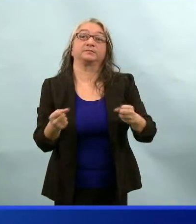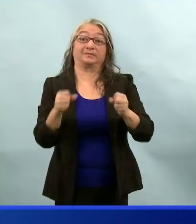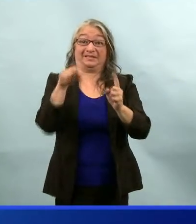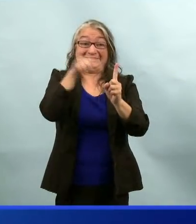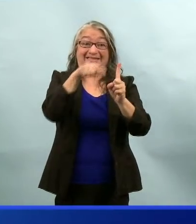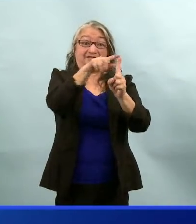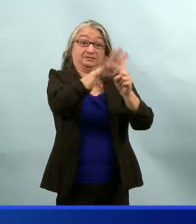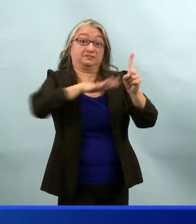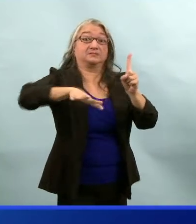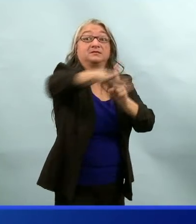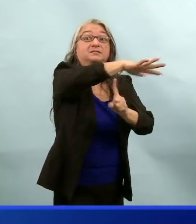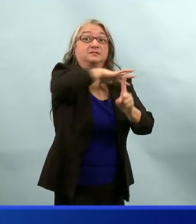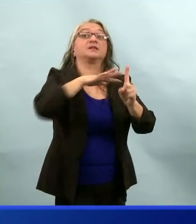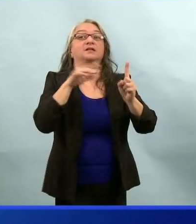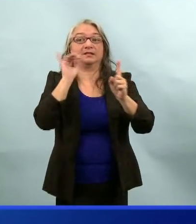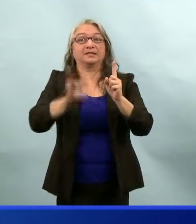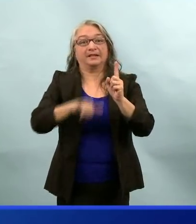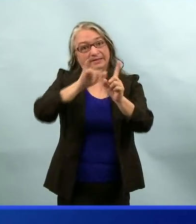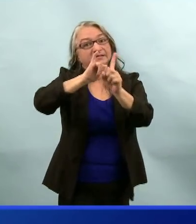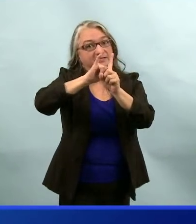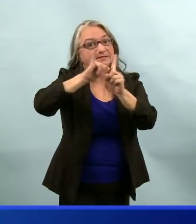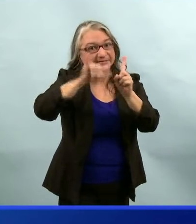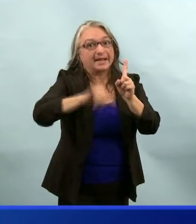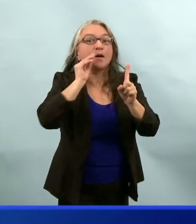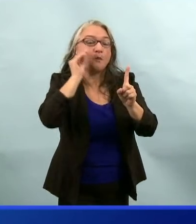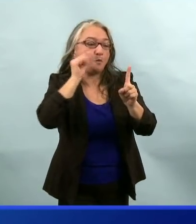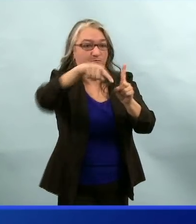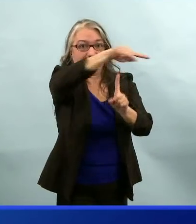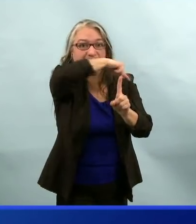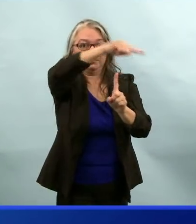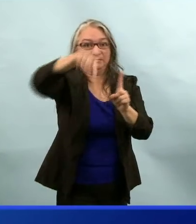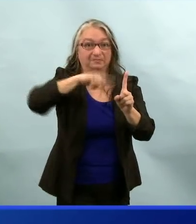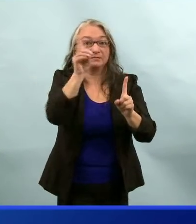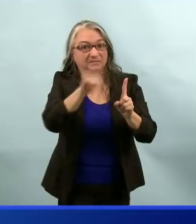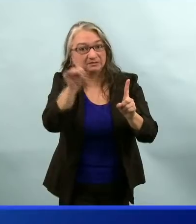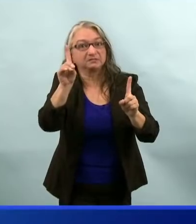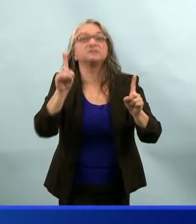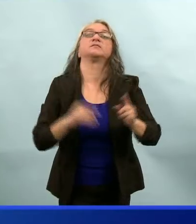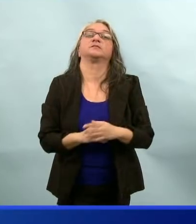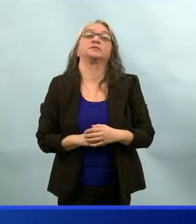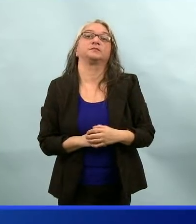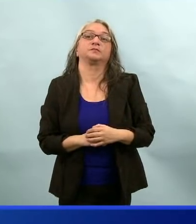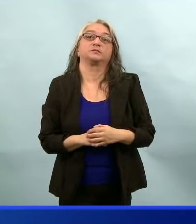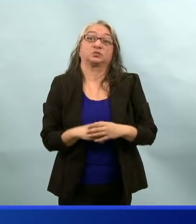so we're doing our regular approach in relation to how we're managing a positive coven 19 case